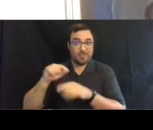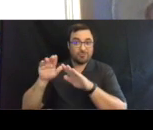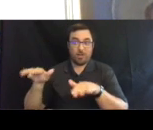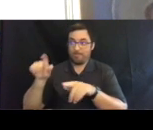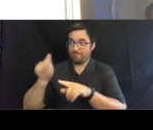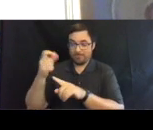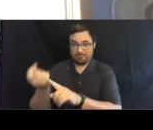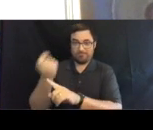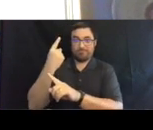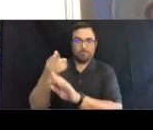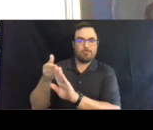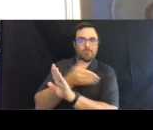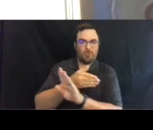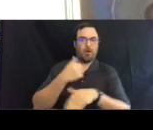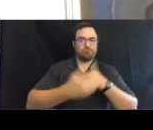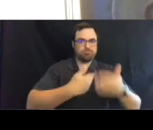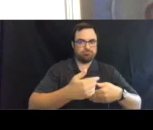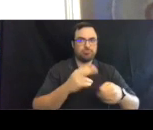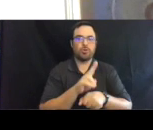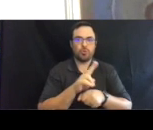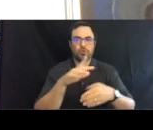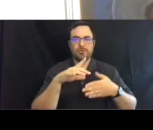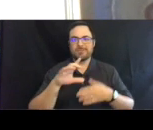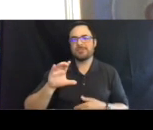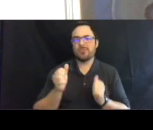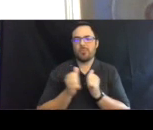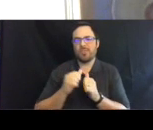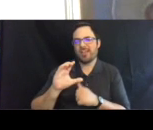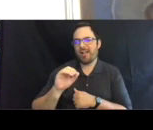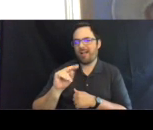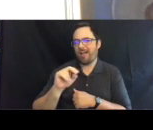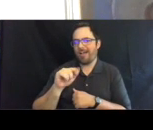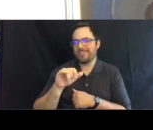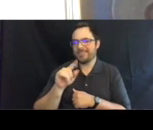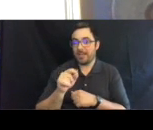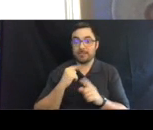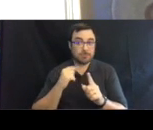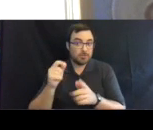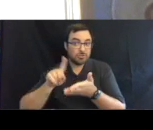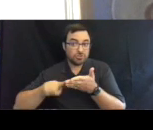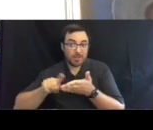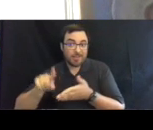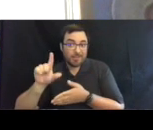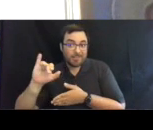context. So these might be things like checking ling sounds, it might be